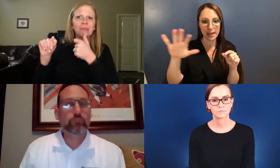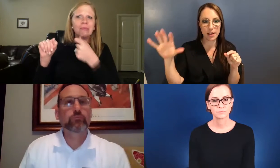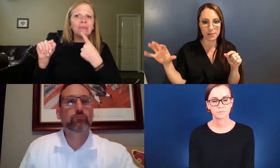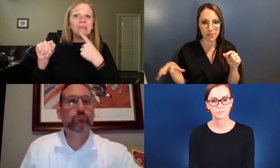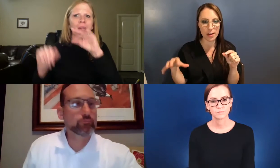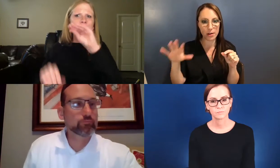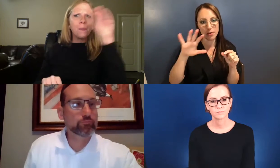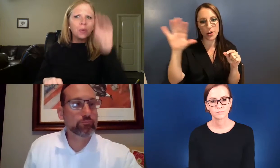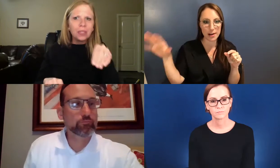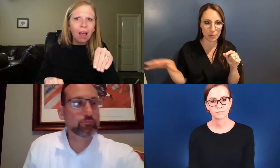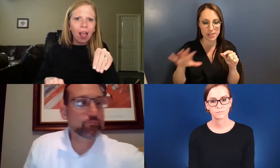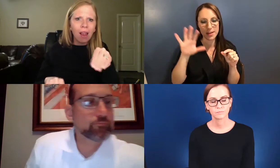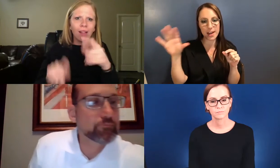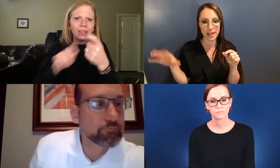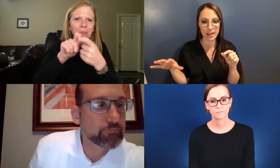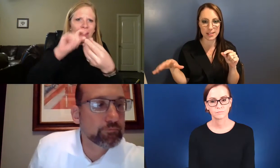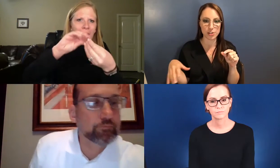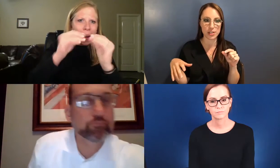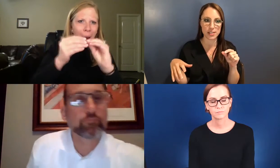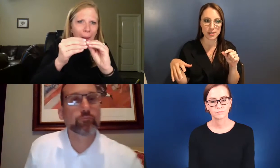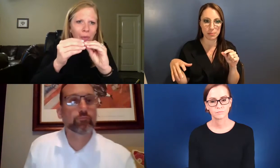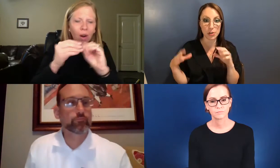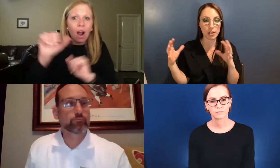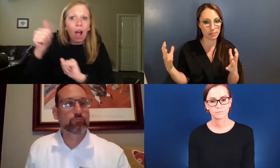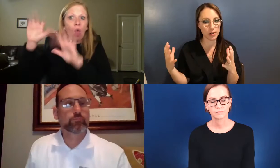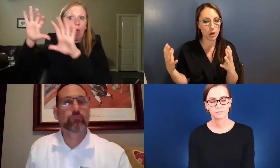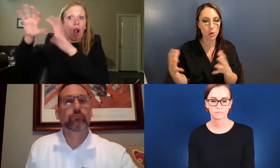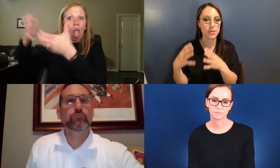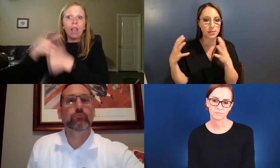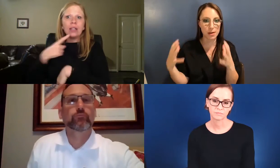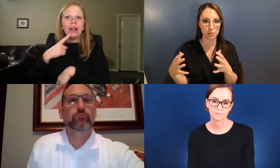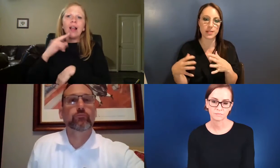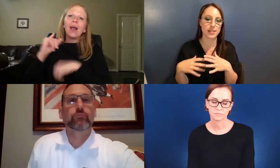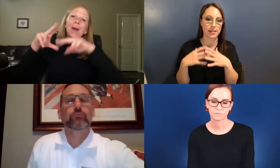like a lot of the other eight parts of the ADA, such as building codes and measurements,